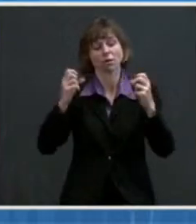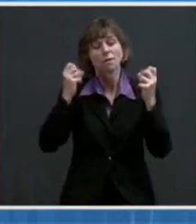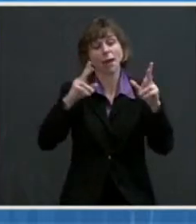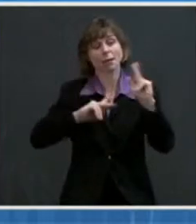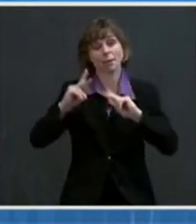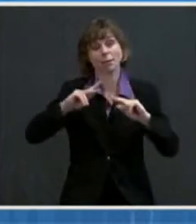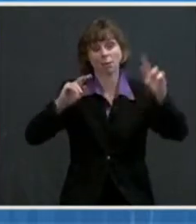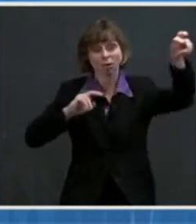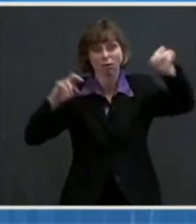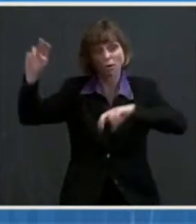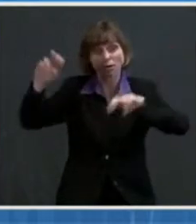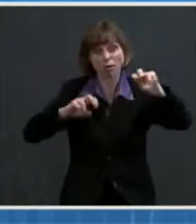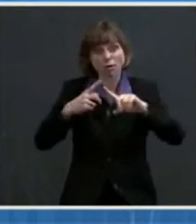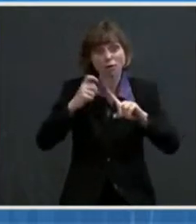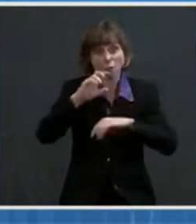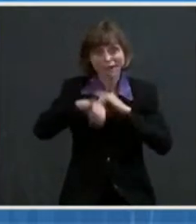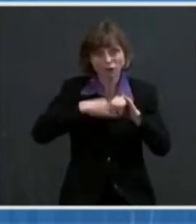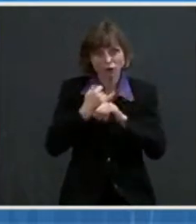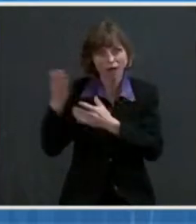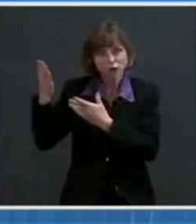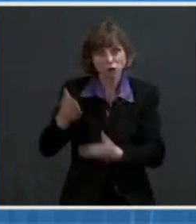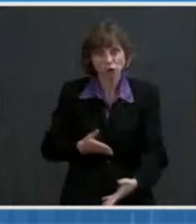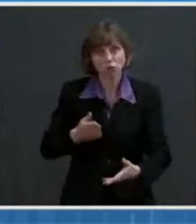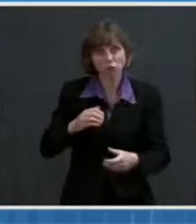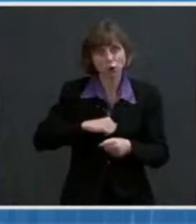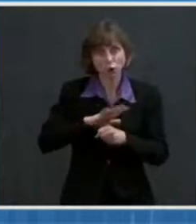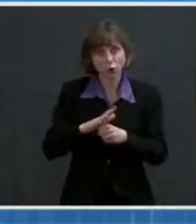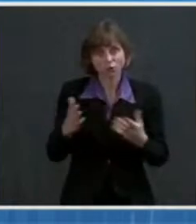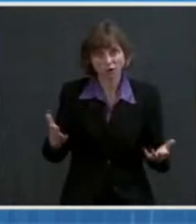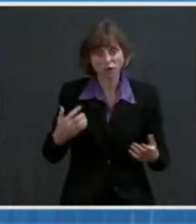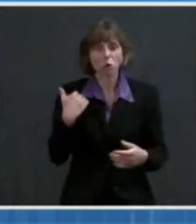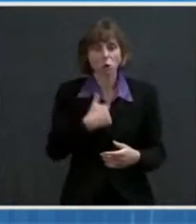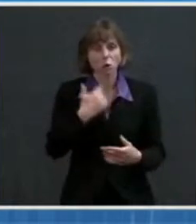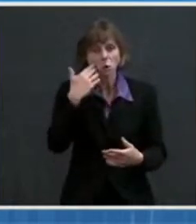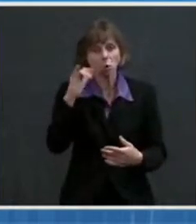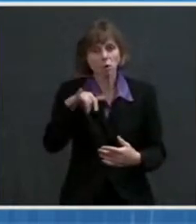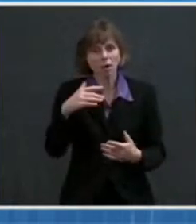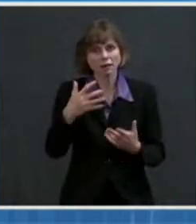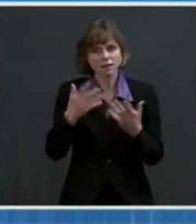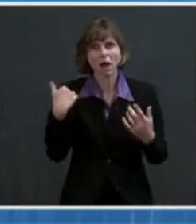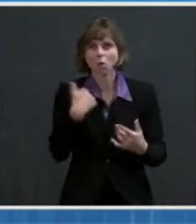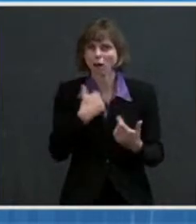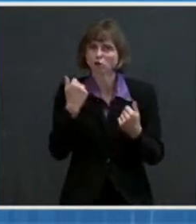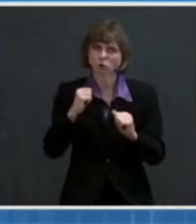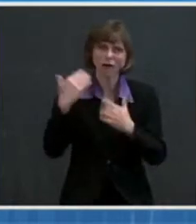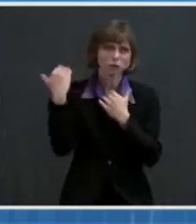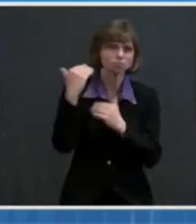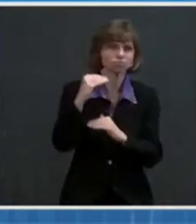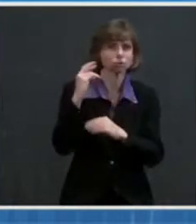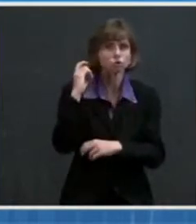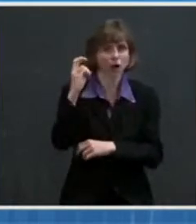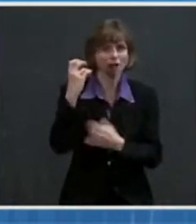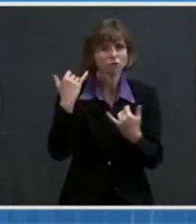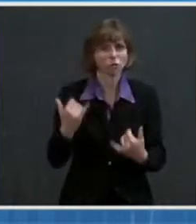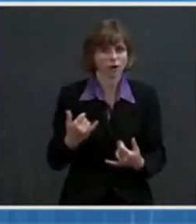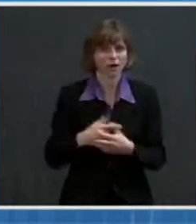INTERNATIONAL PLACES AND WE KNOW THAT THE TRAVEL CORRIDOR IS A PLACE WHERE PEOPLE ARE MIXING A